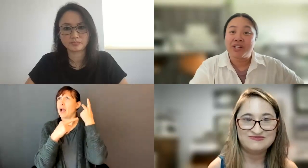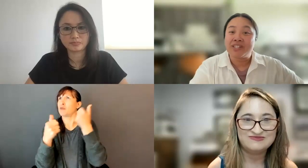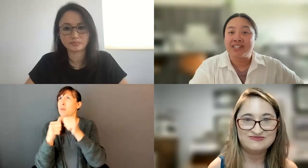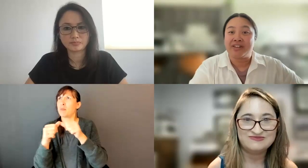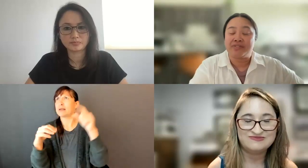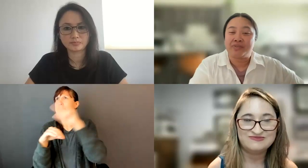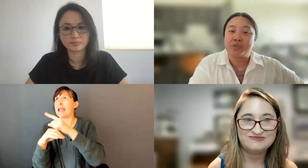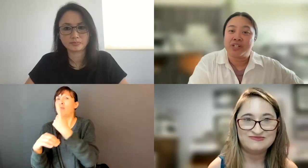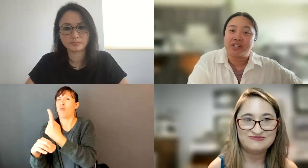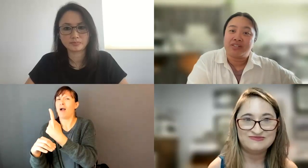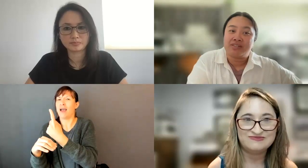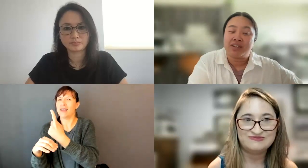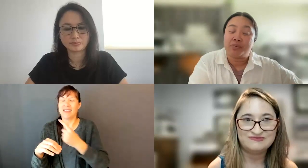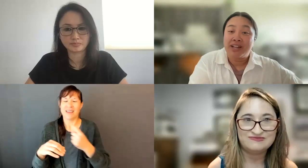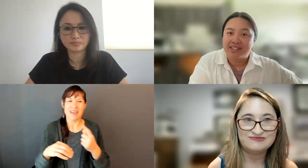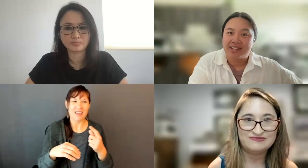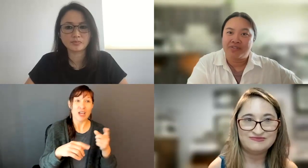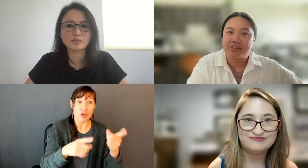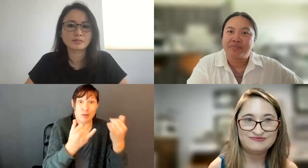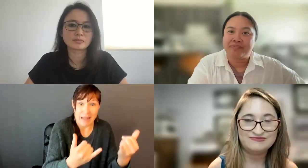that your present self would give your past self?